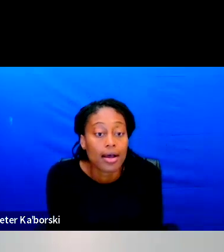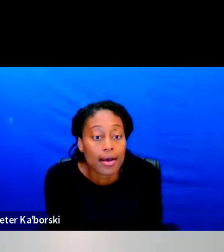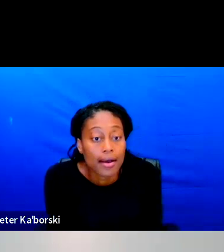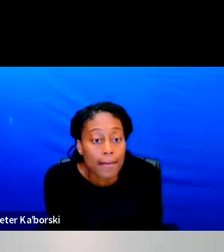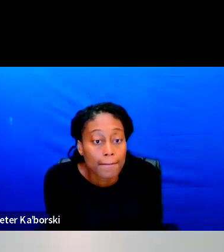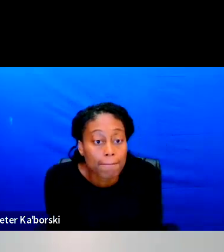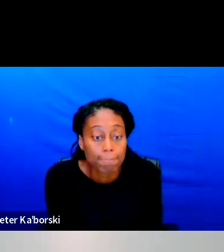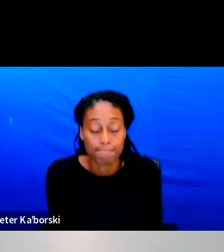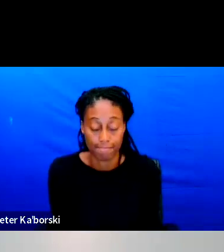Selina Butcher: We